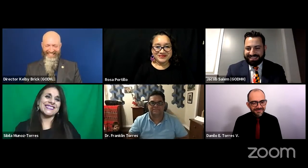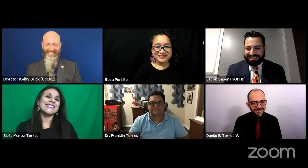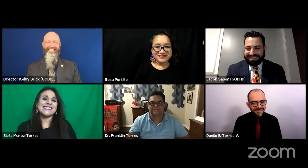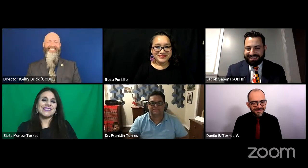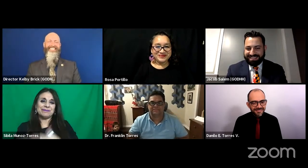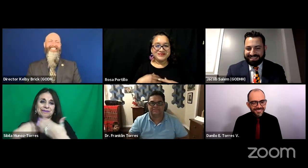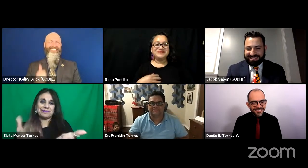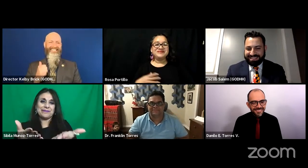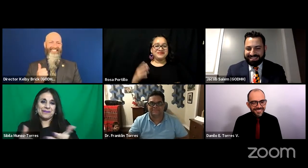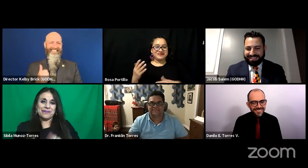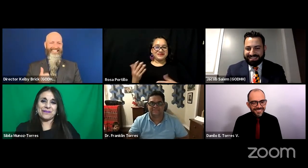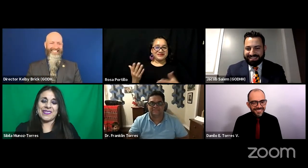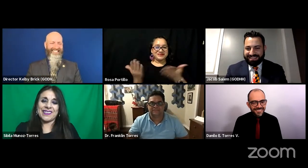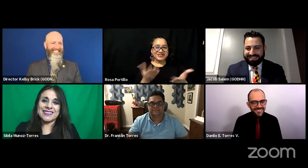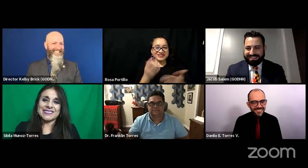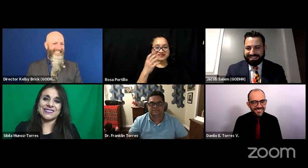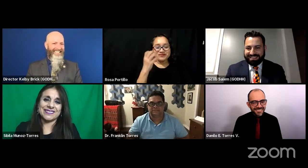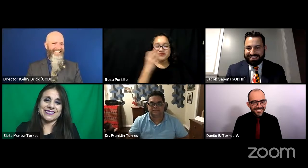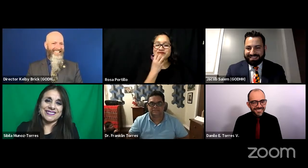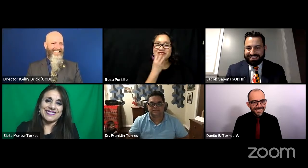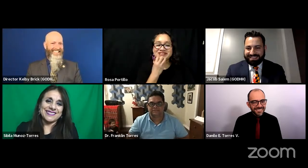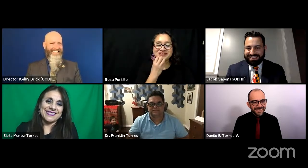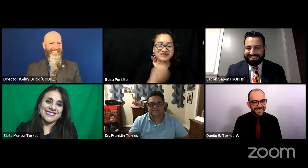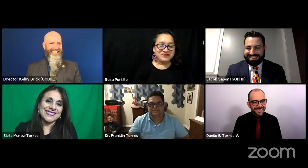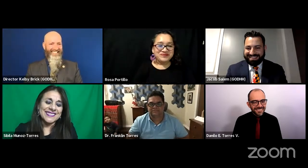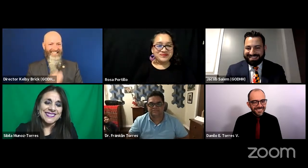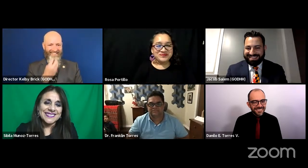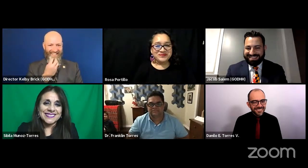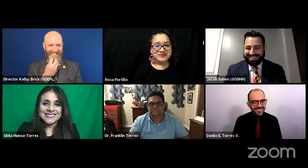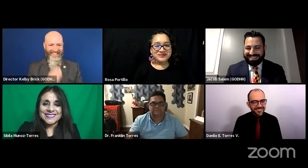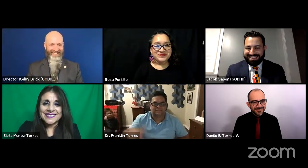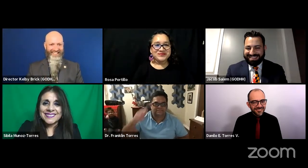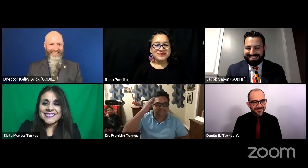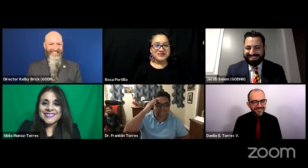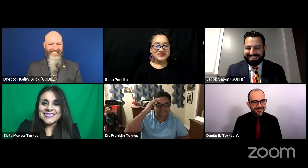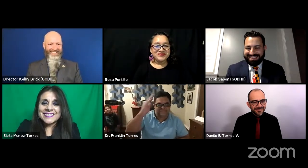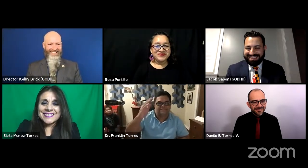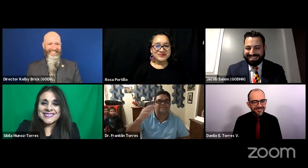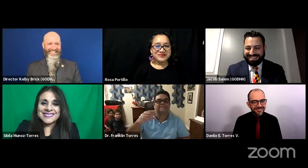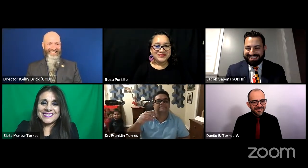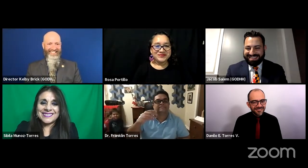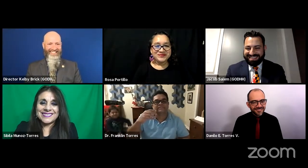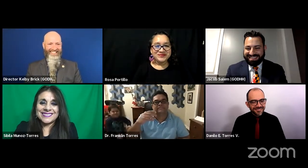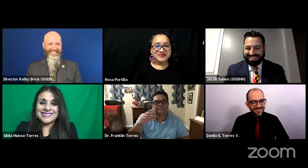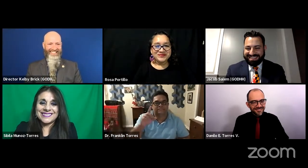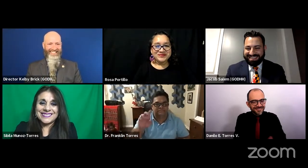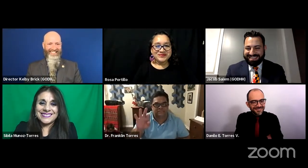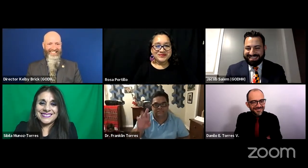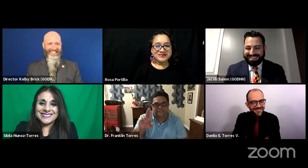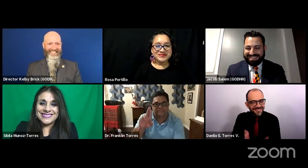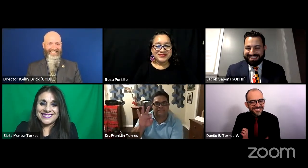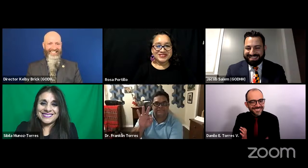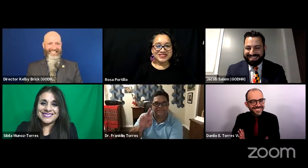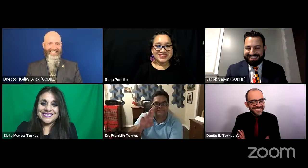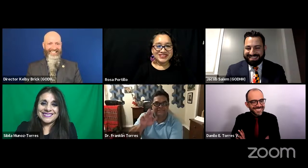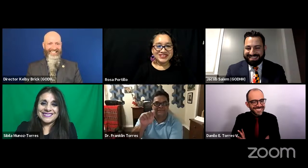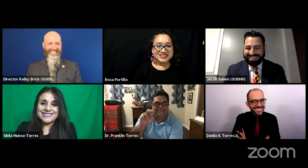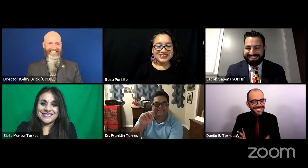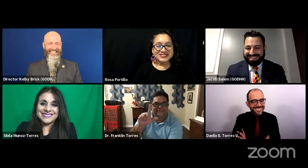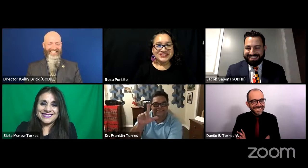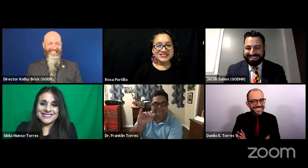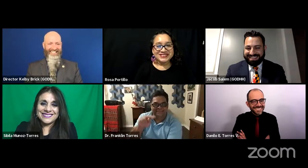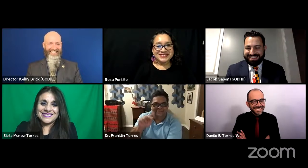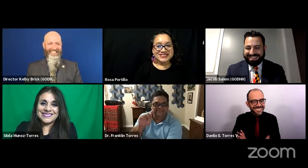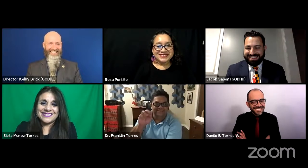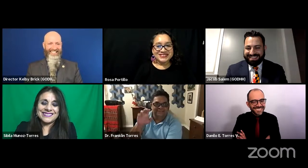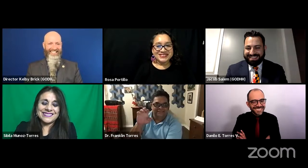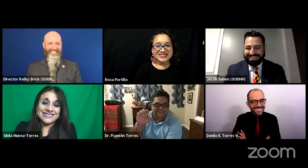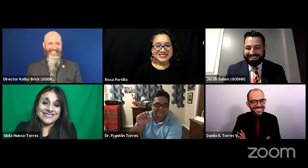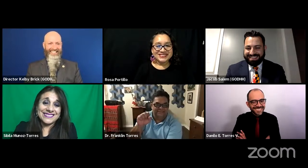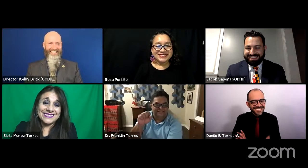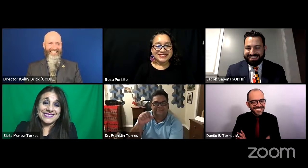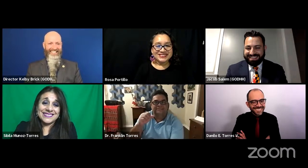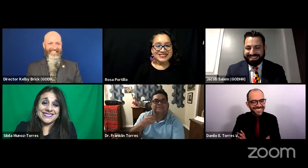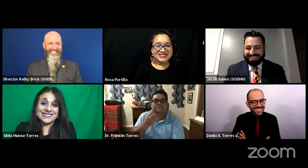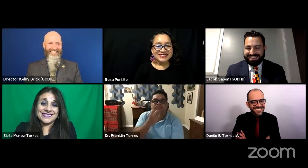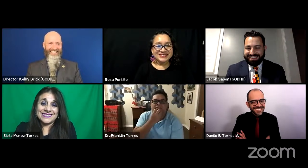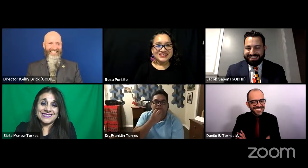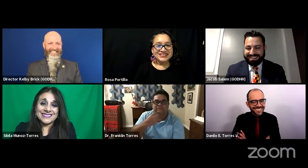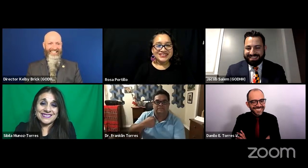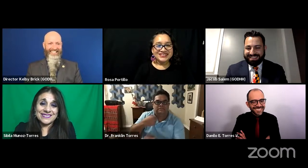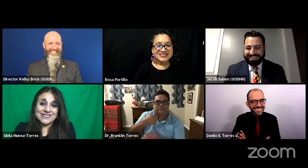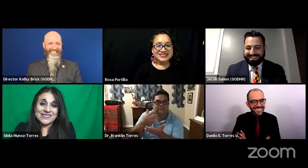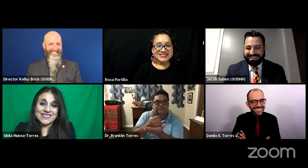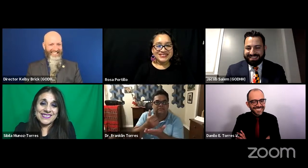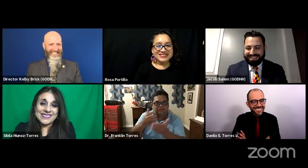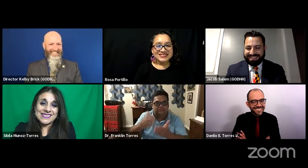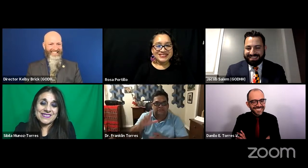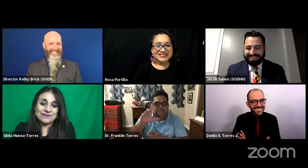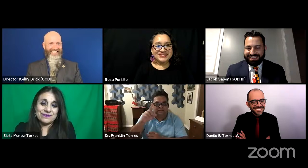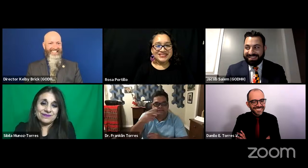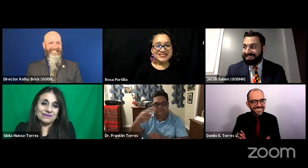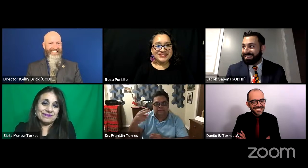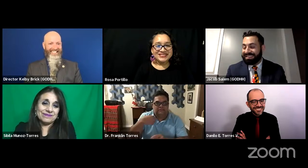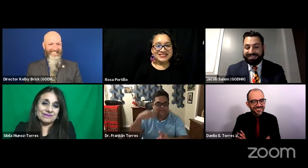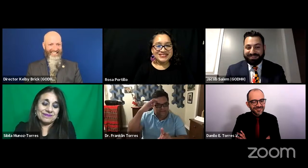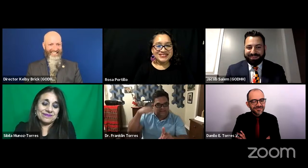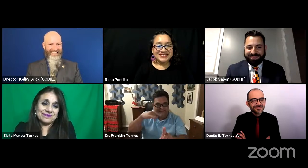appreciate it. And Franklin? SPEAKER: Hello. I'm Dr. Franklin Torres.